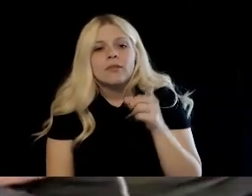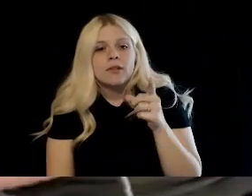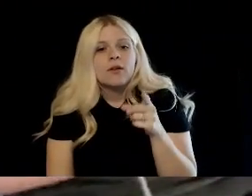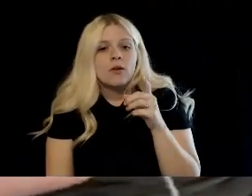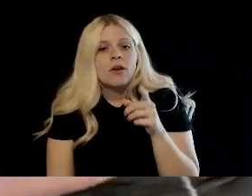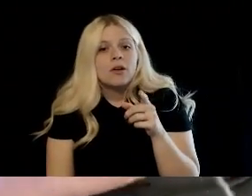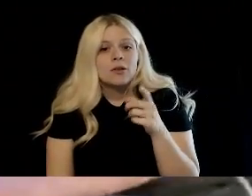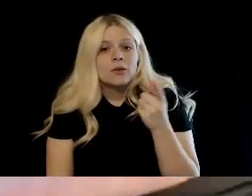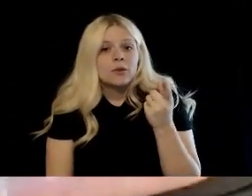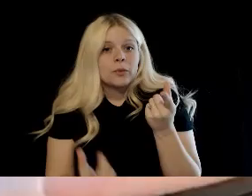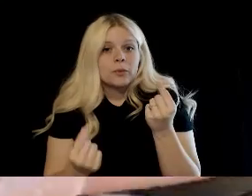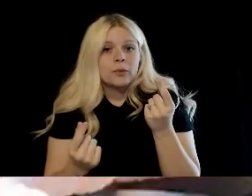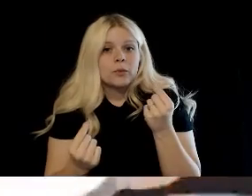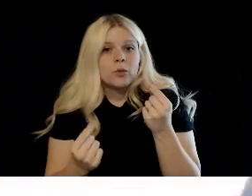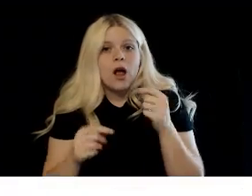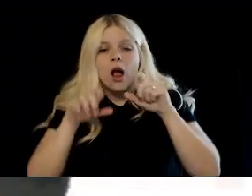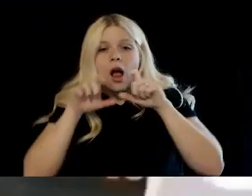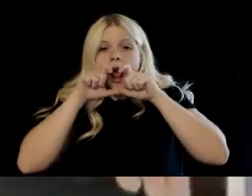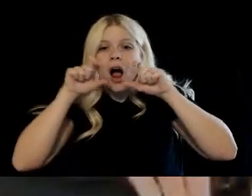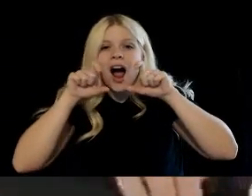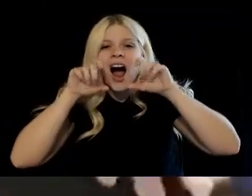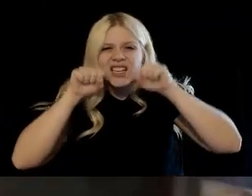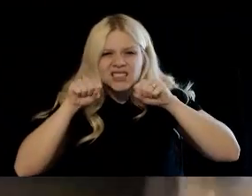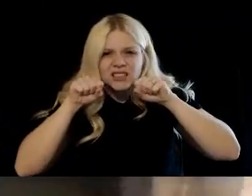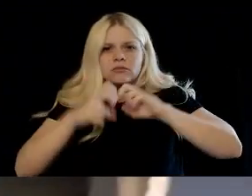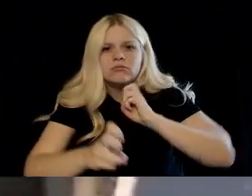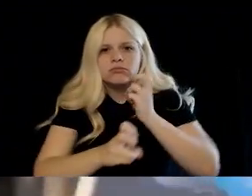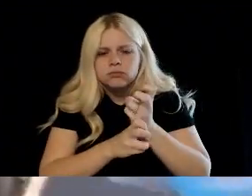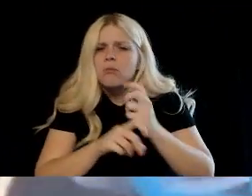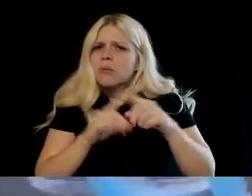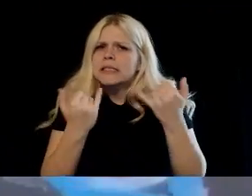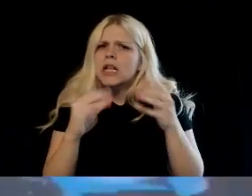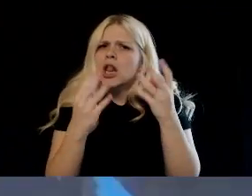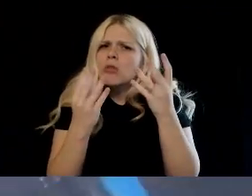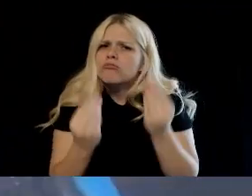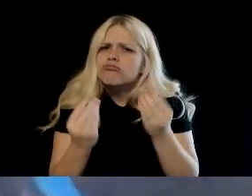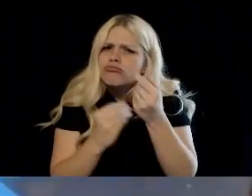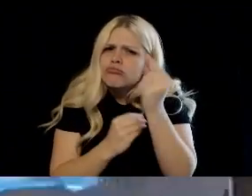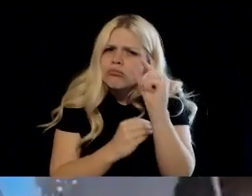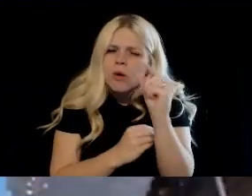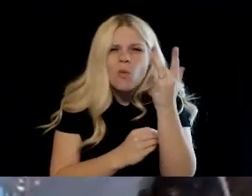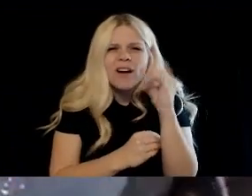is firm, but it's still swishy so it doesn't hurt his teeth. Erica: Well Rena, if you love Diego- this work of